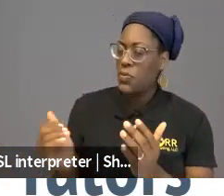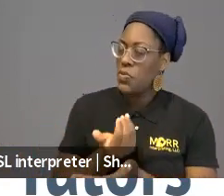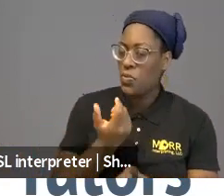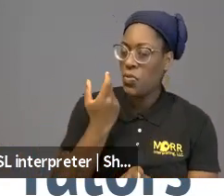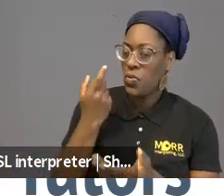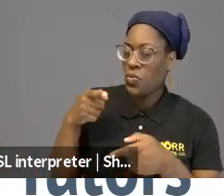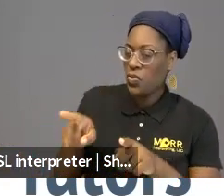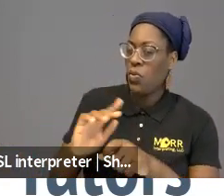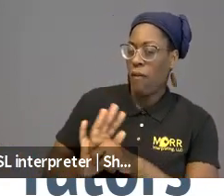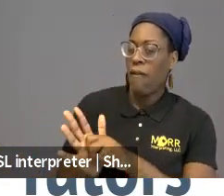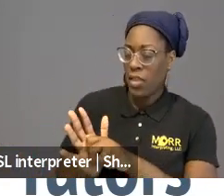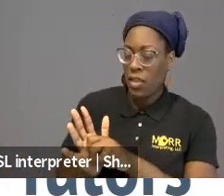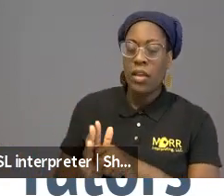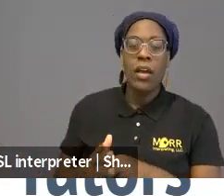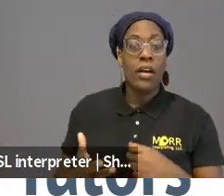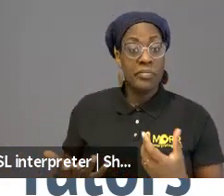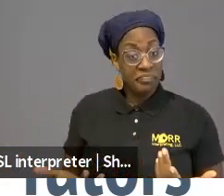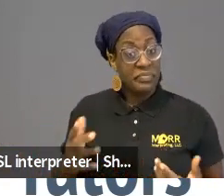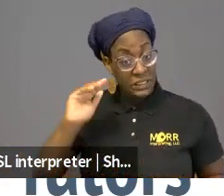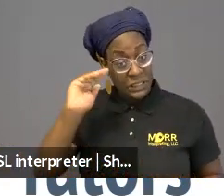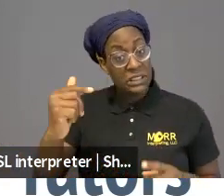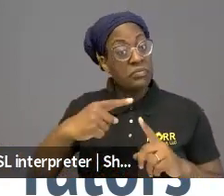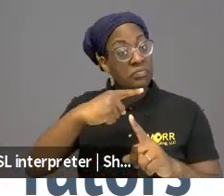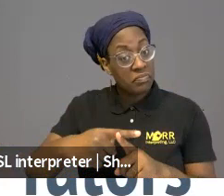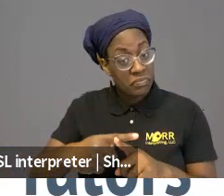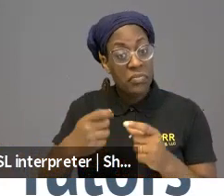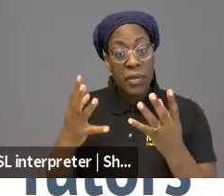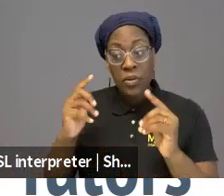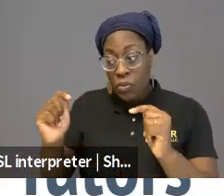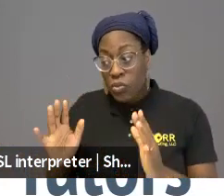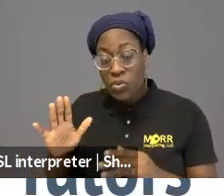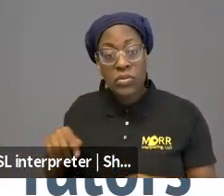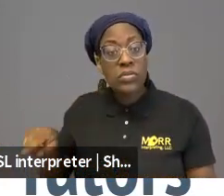to answer each other's questions during shifts, or help each other when technology issues arose and